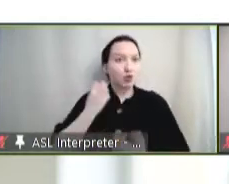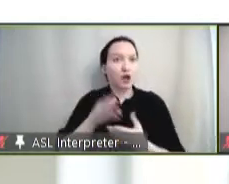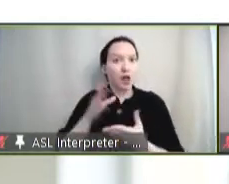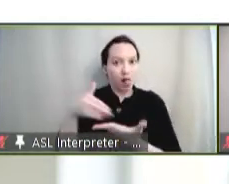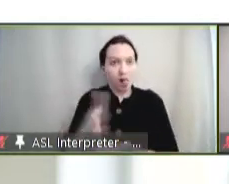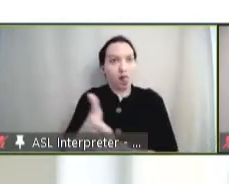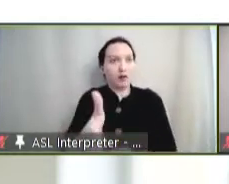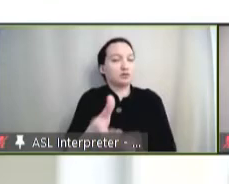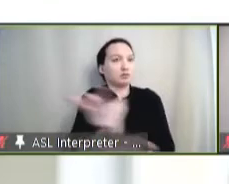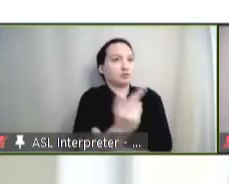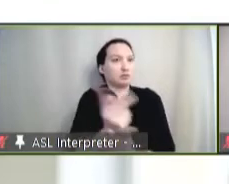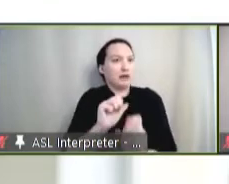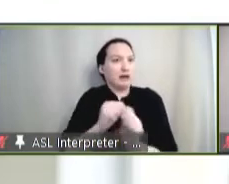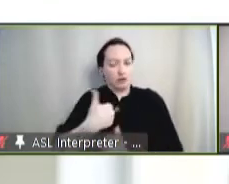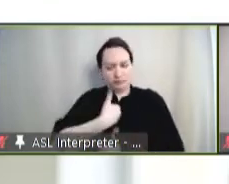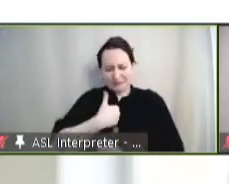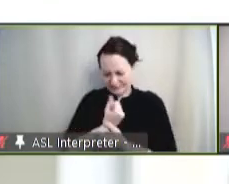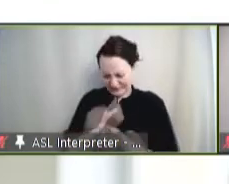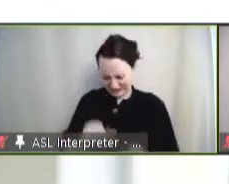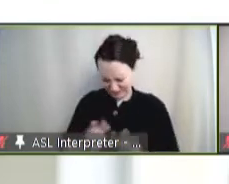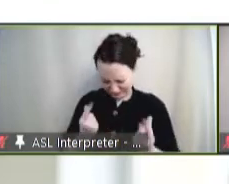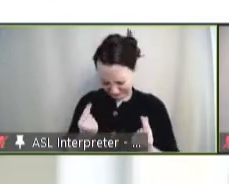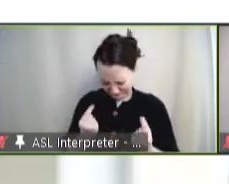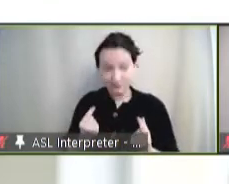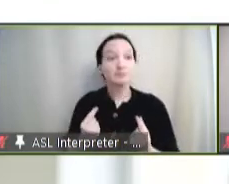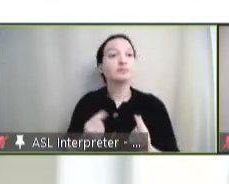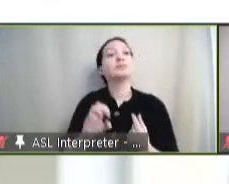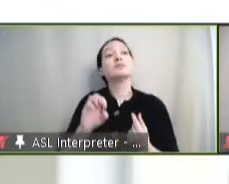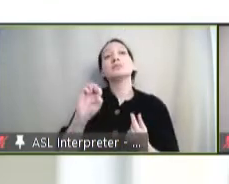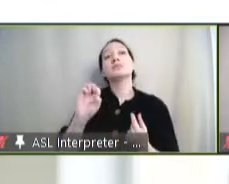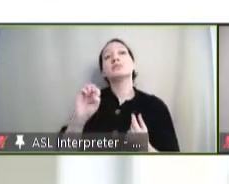understanding how to keep yourself safe. The Edelman Trust Barometer just came out with a